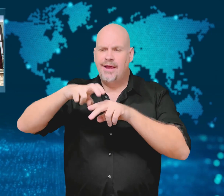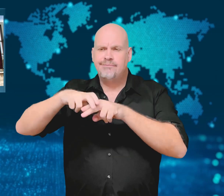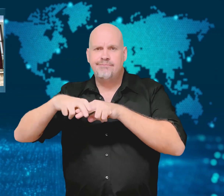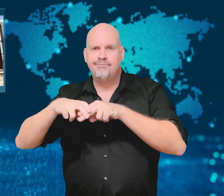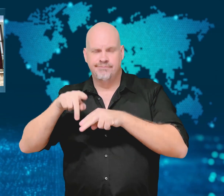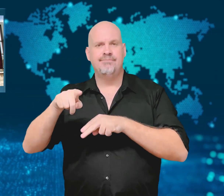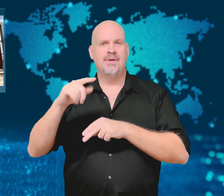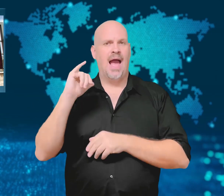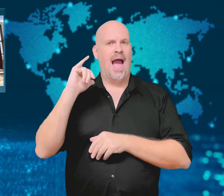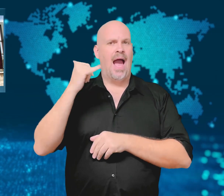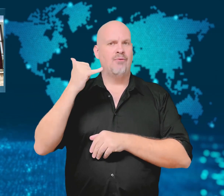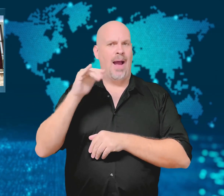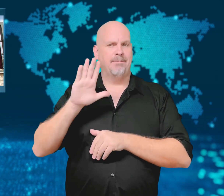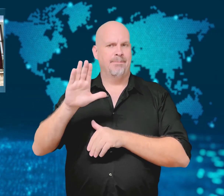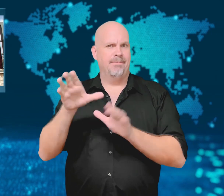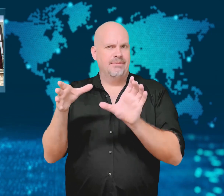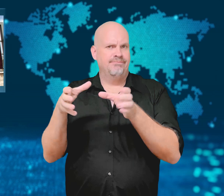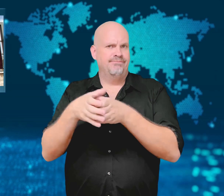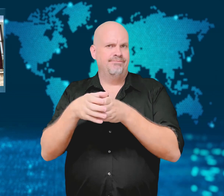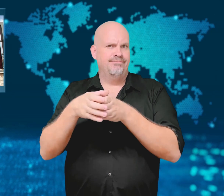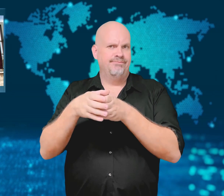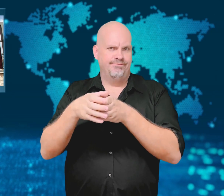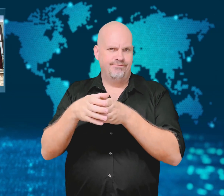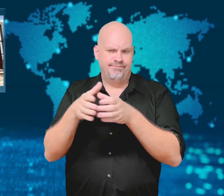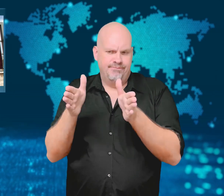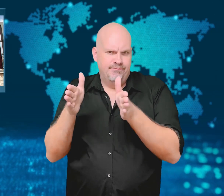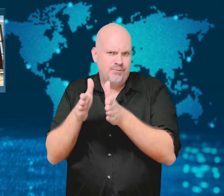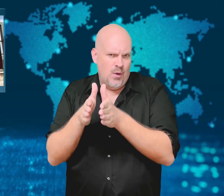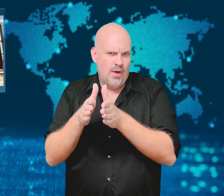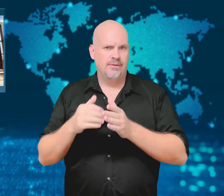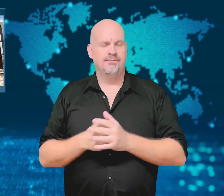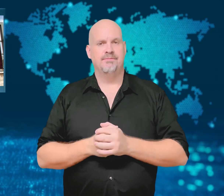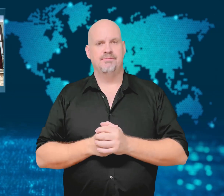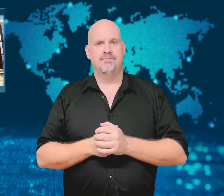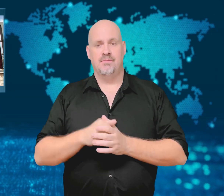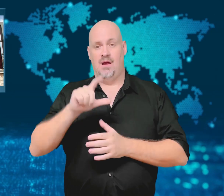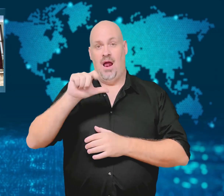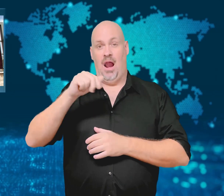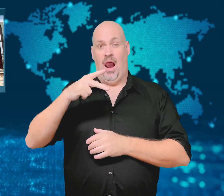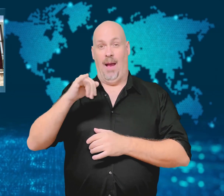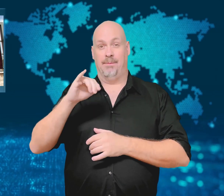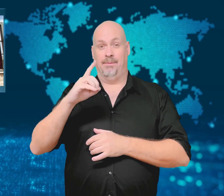the country's current prime minister congratulated Netanyahu